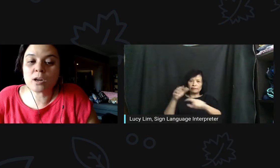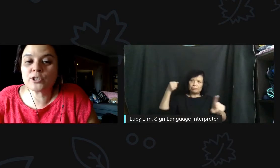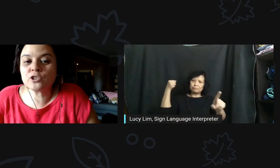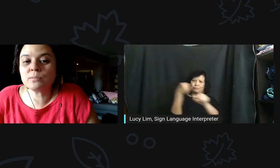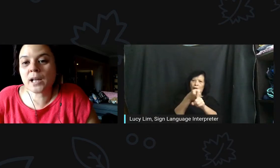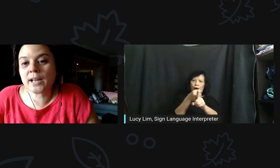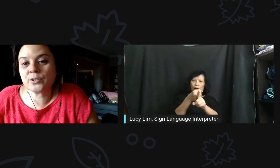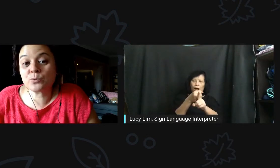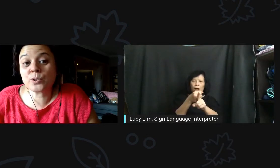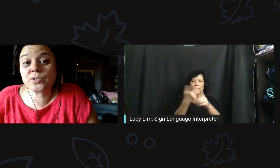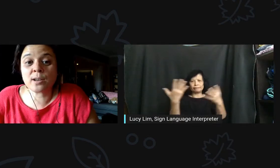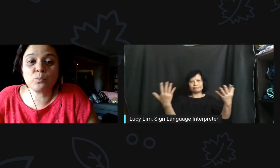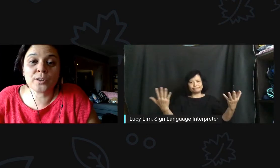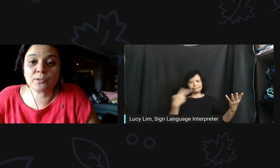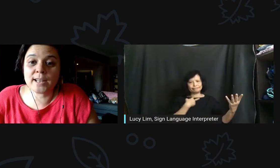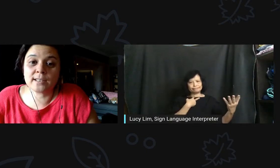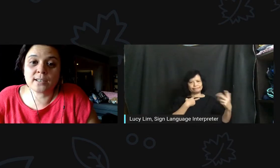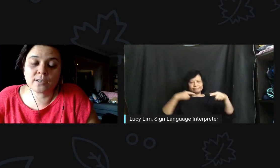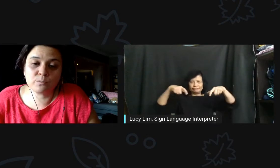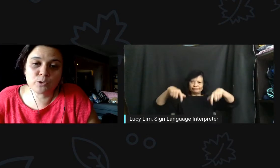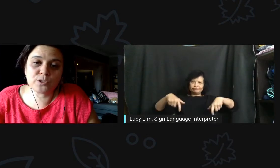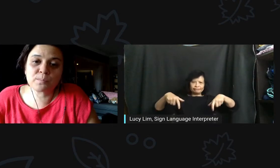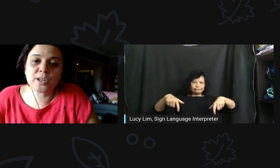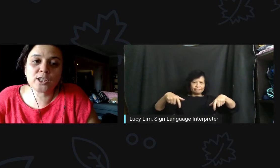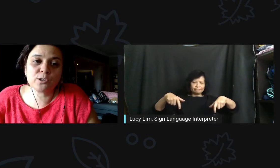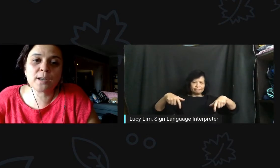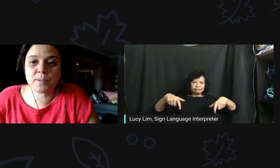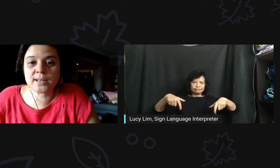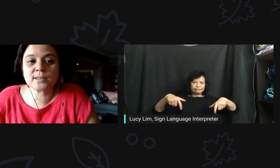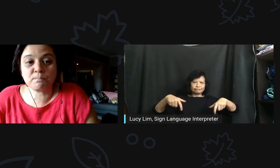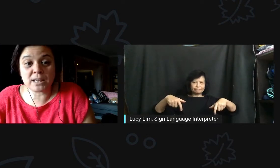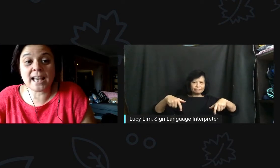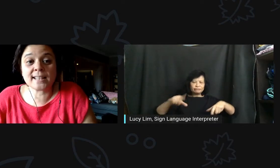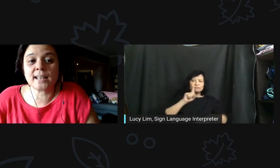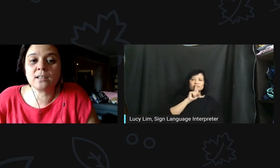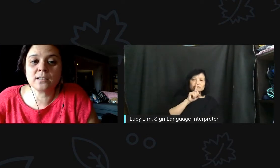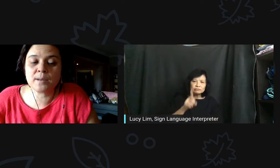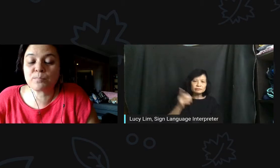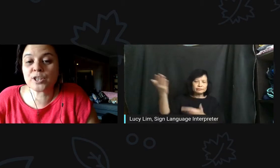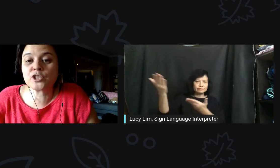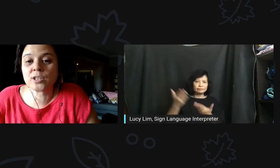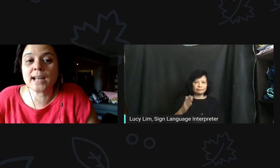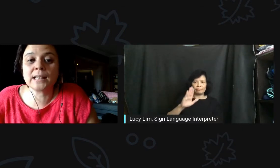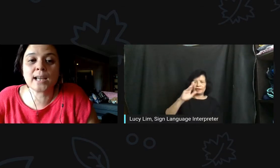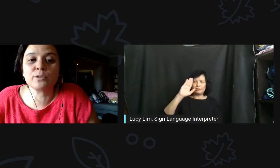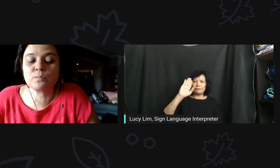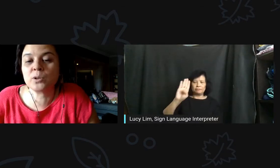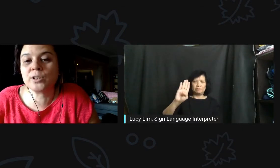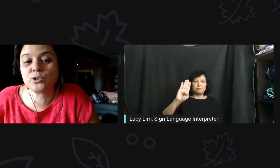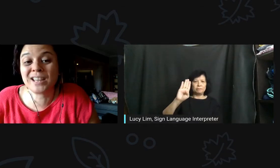So our original plans were somewhat threatened which is to bring a UK-based BSL (British Sign Language) poet